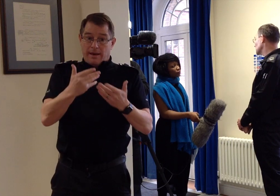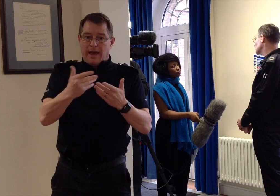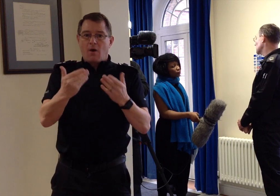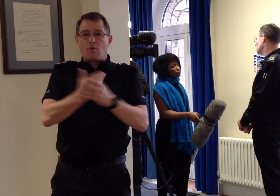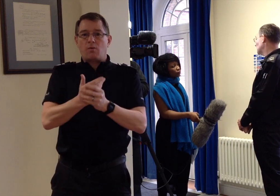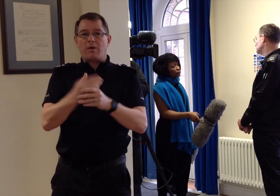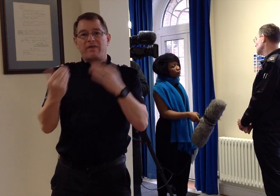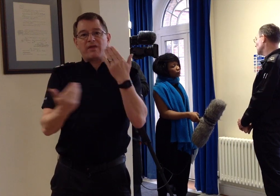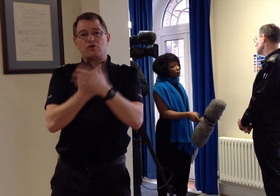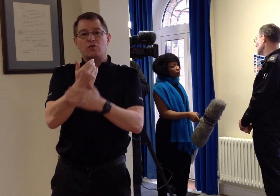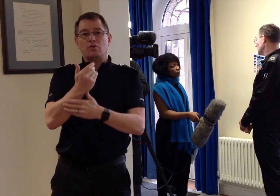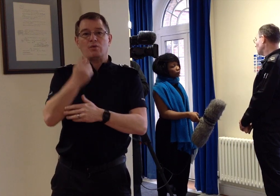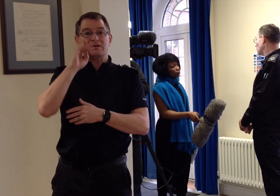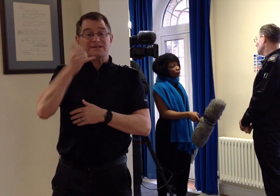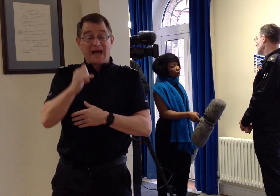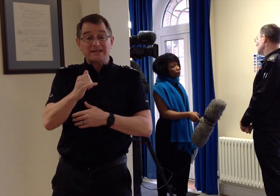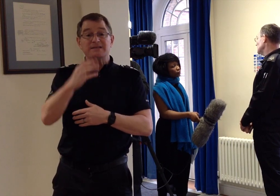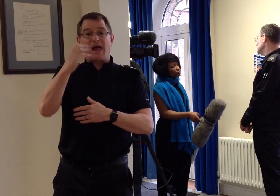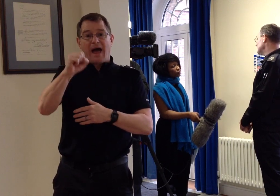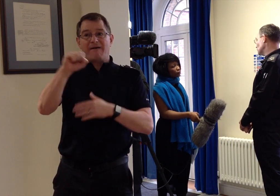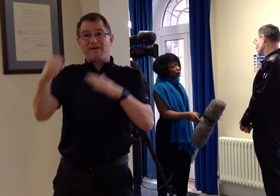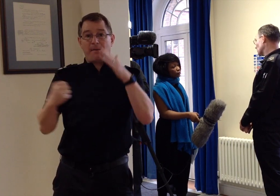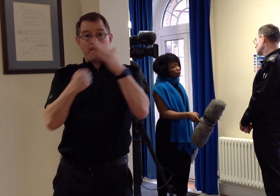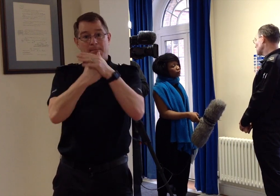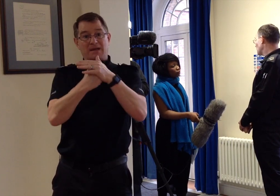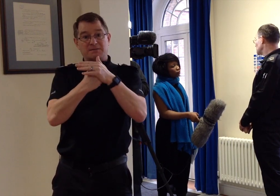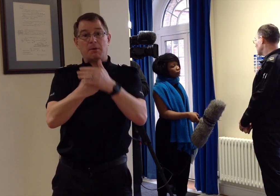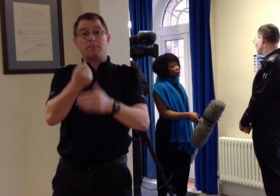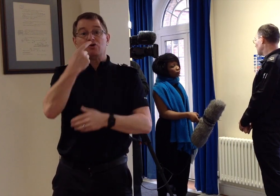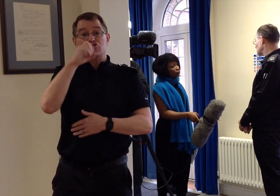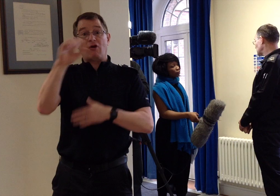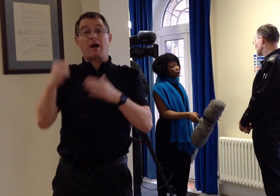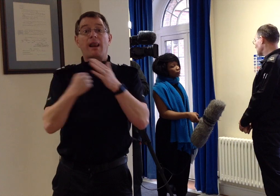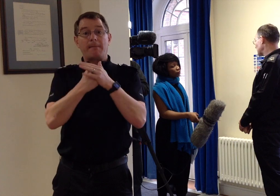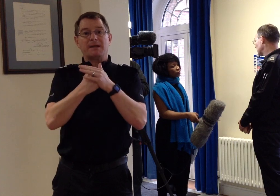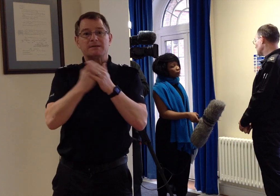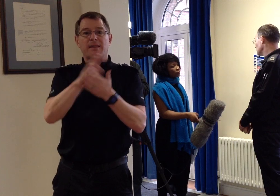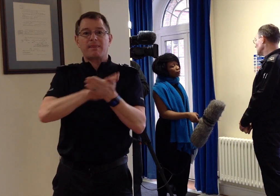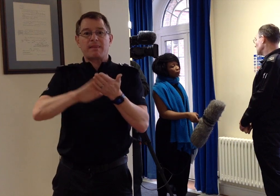The new test now has a maximum limit